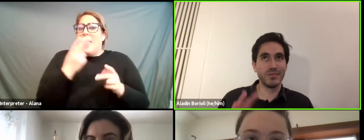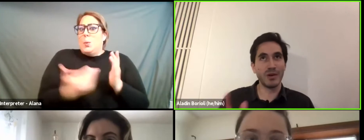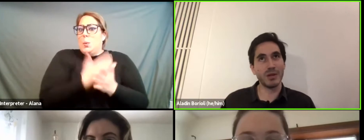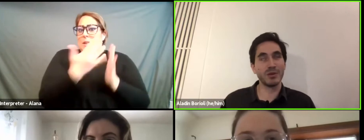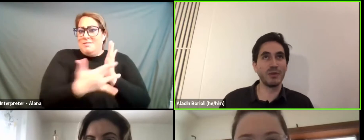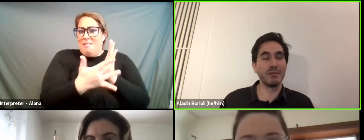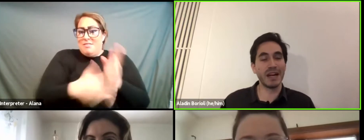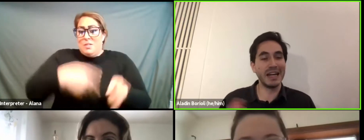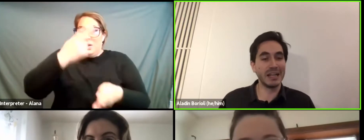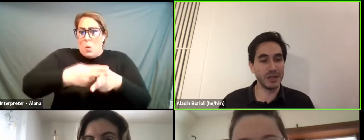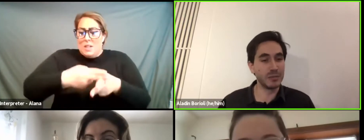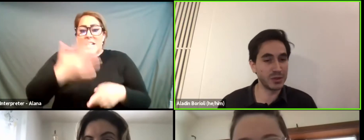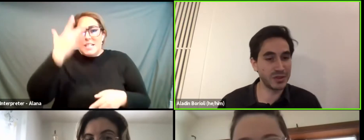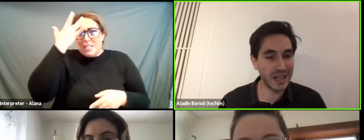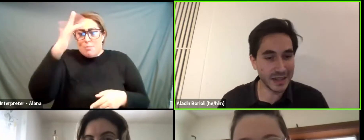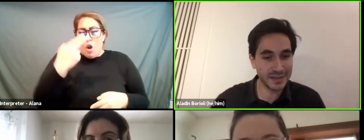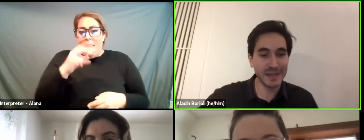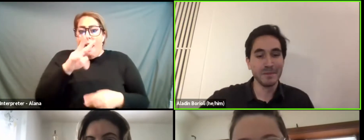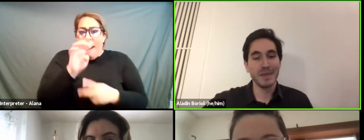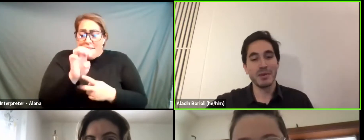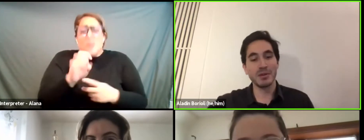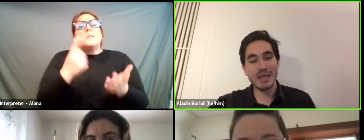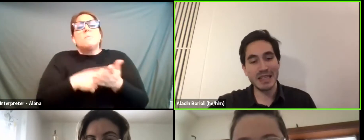we could call them electronic-monitored hives. Because basically,